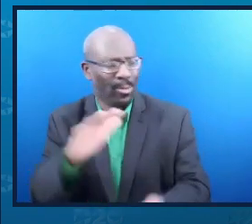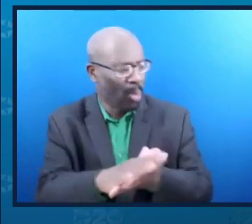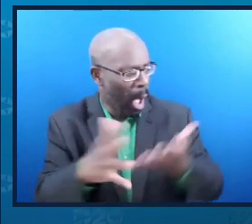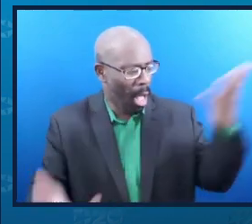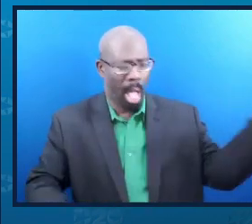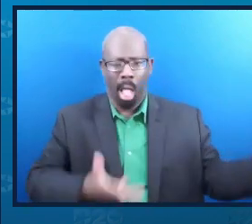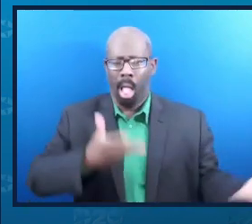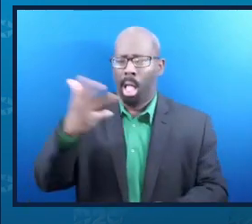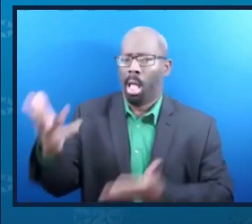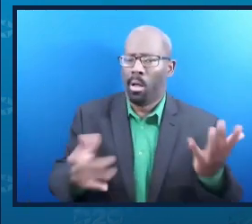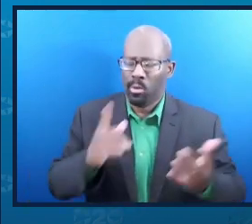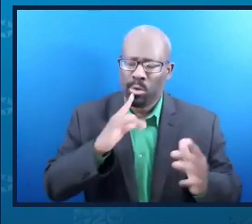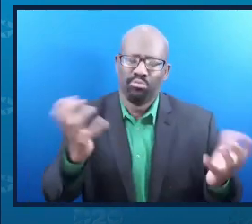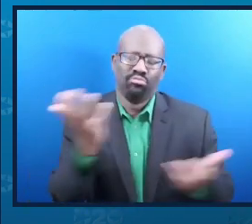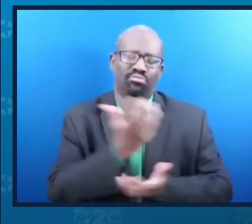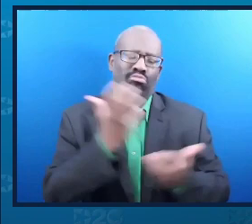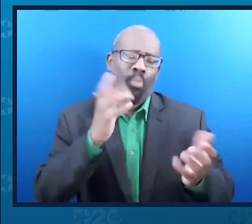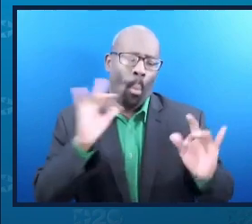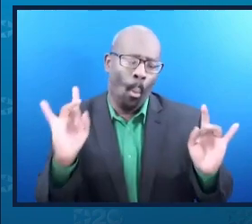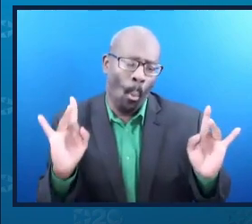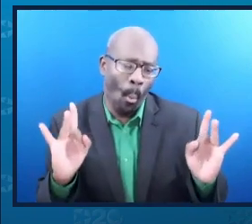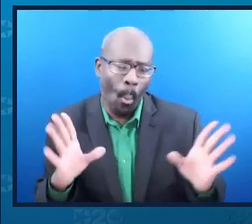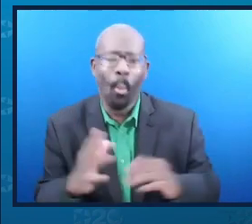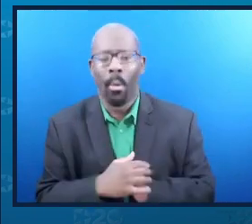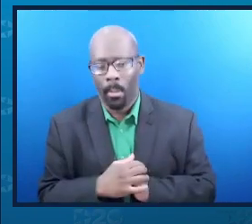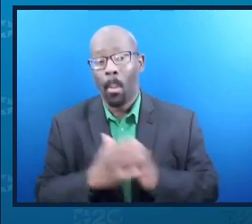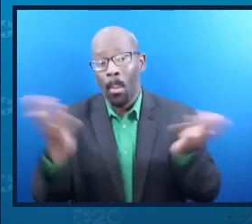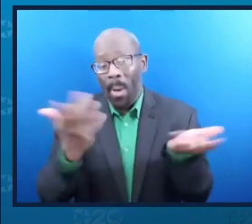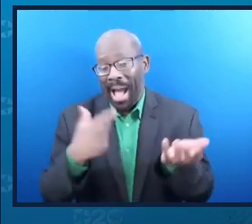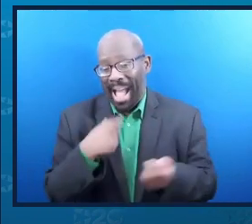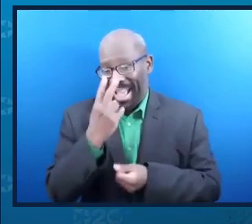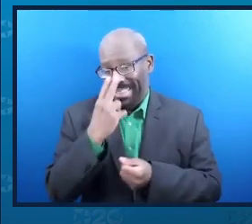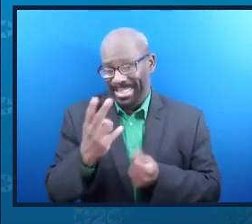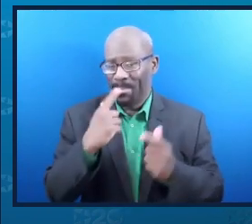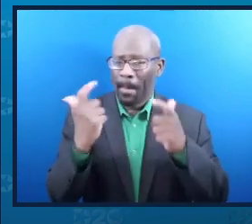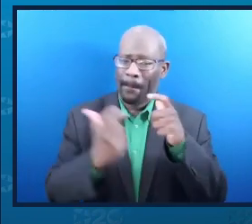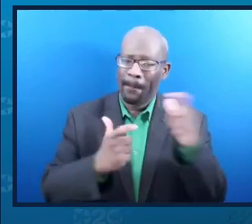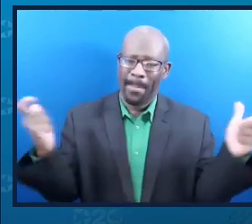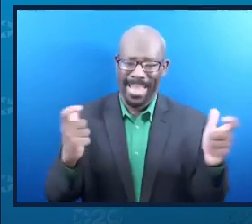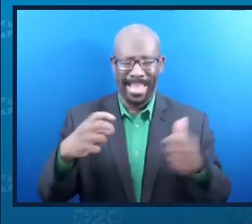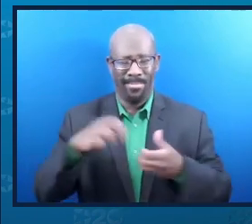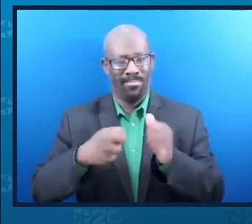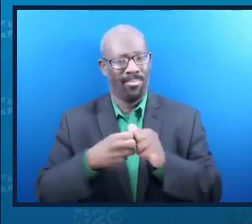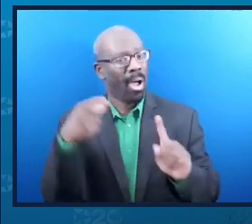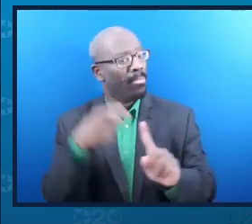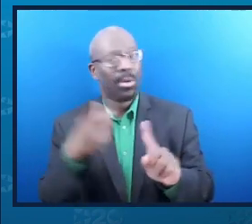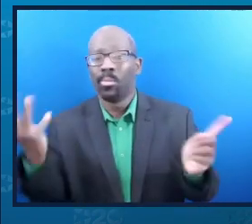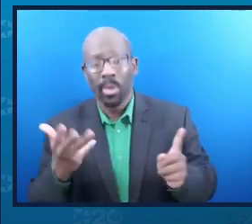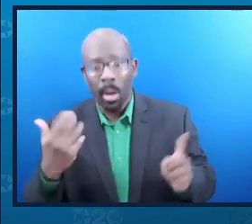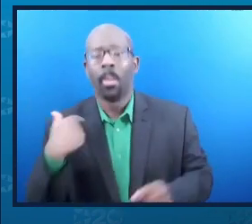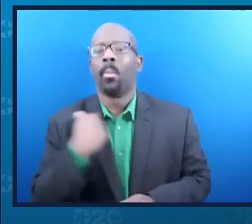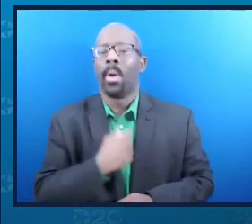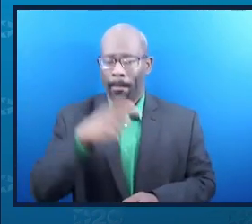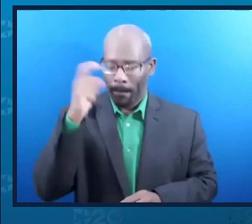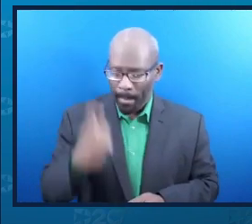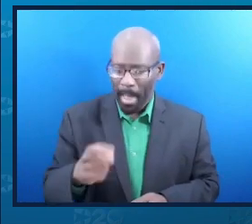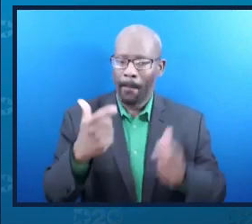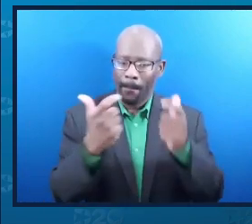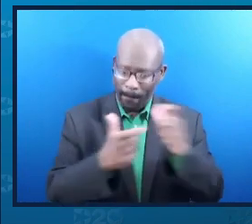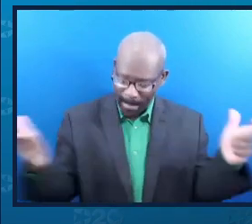THE WAY I SEE IT, BIG PROBLEMS DEMAND BIG SOLUTIONS.